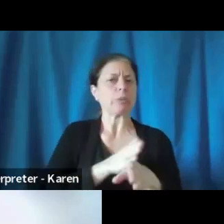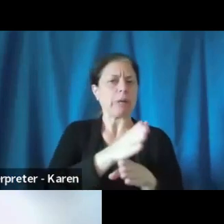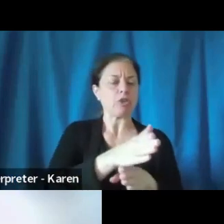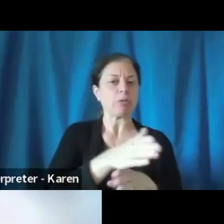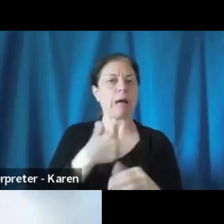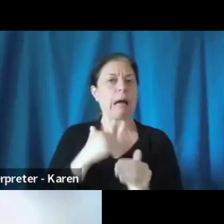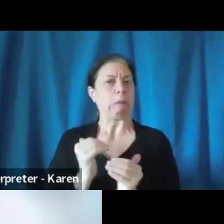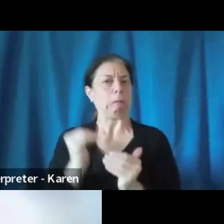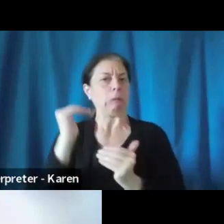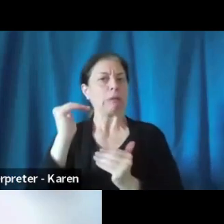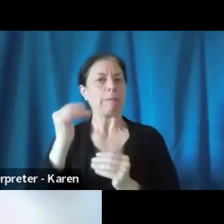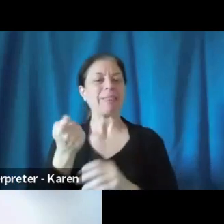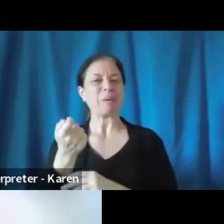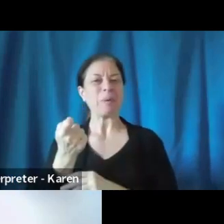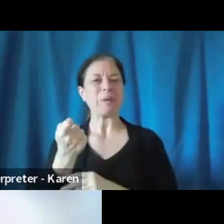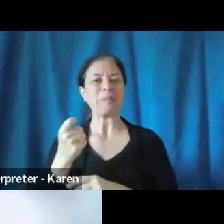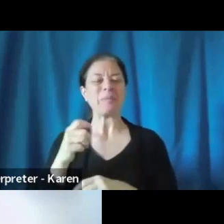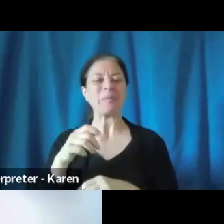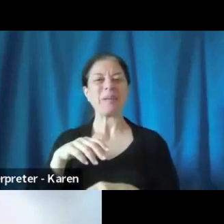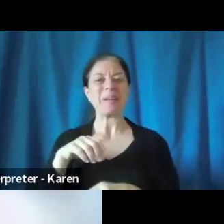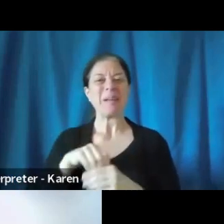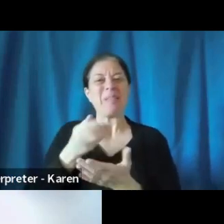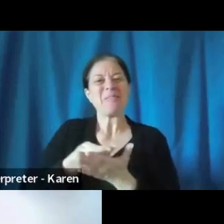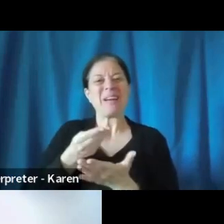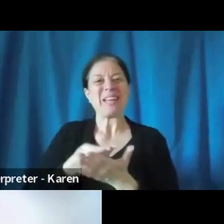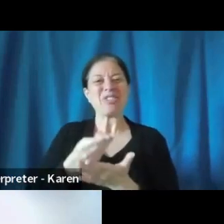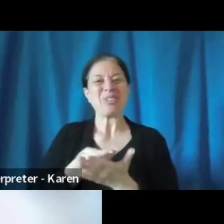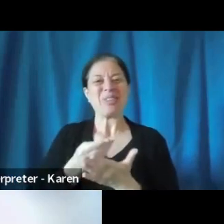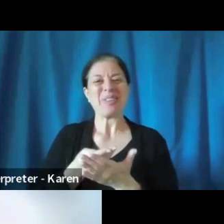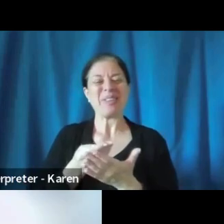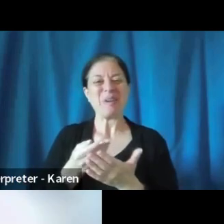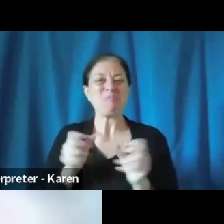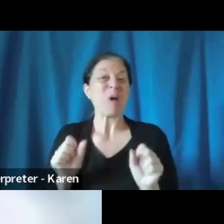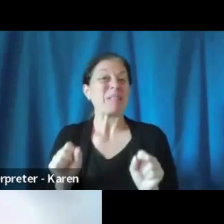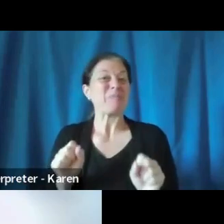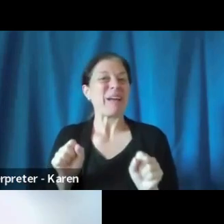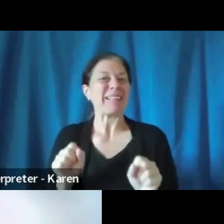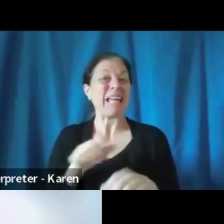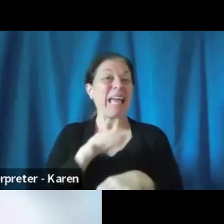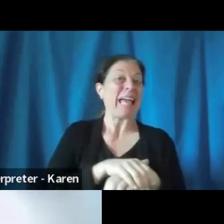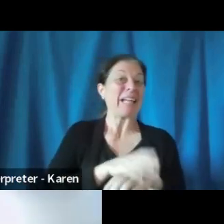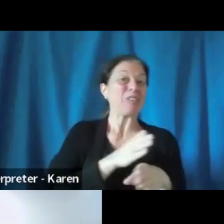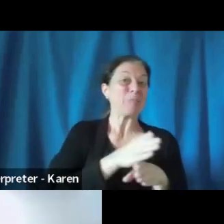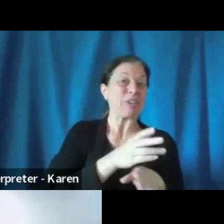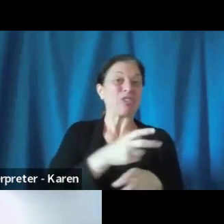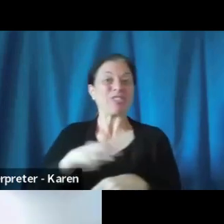help me get through my undergrad degree which was an English major. I moved up